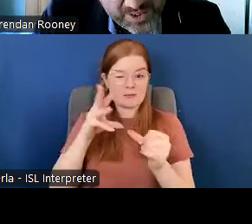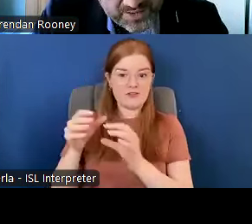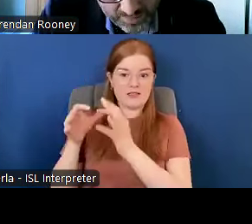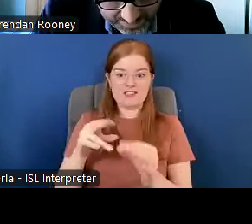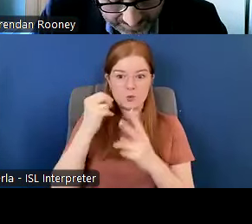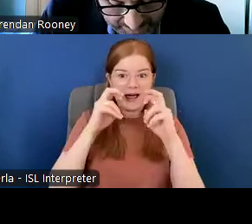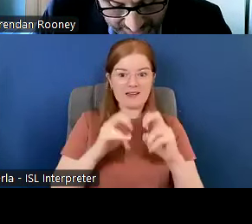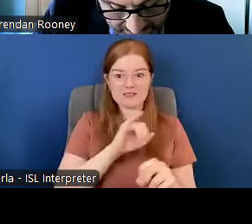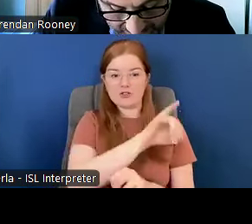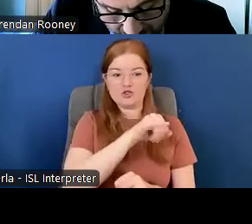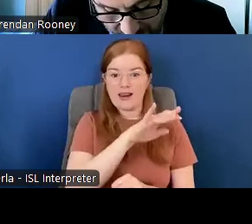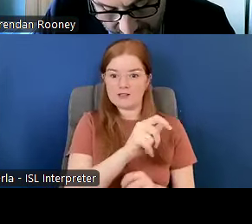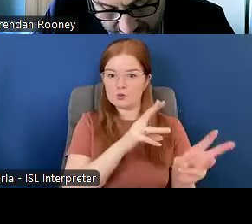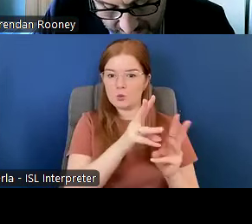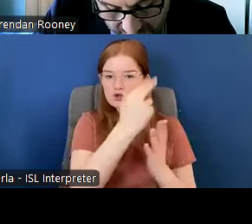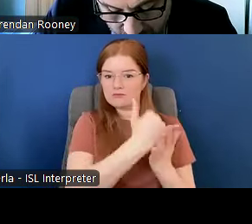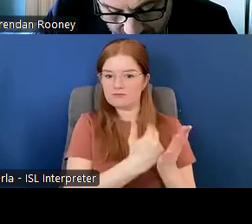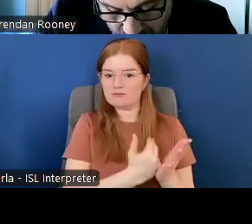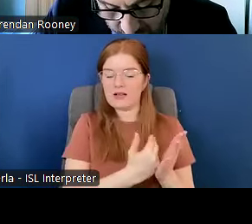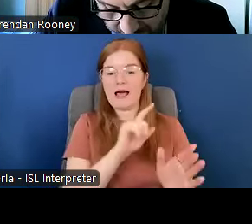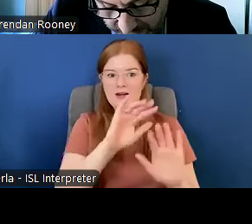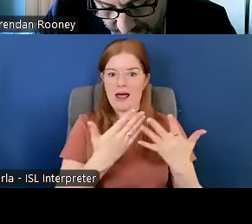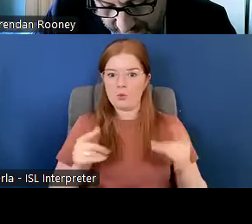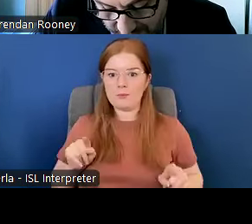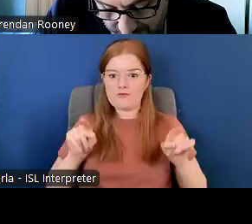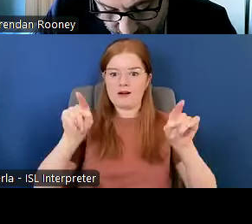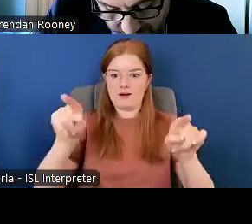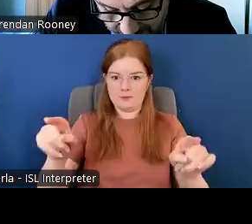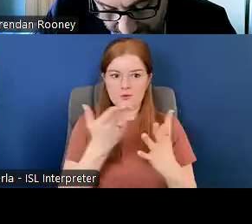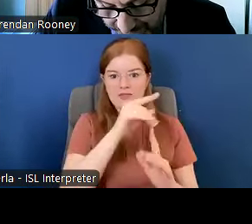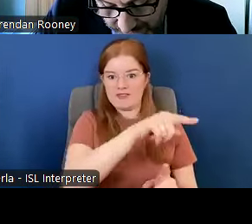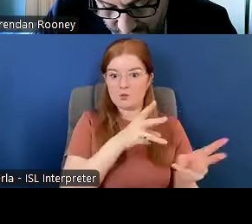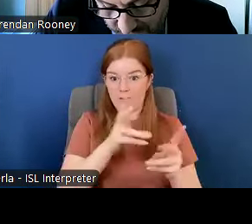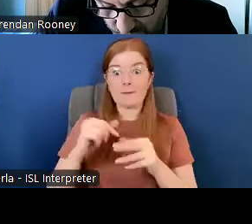Jellett's work and the parallels that could be drawn between it and music. Jellett